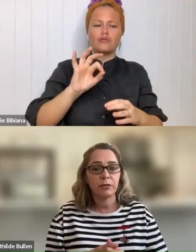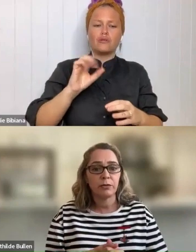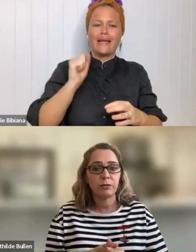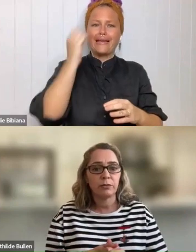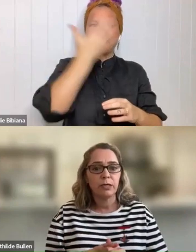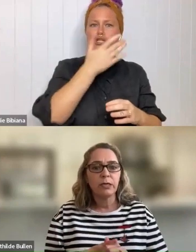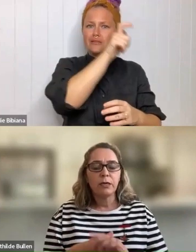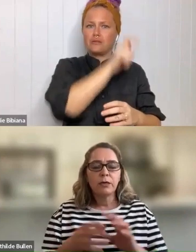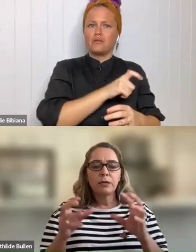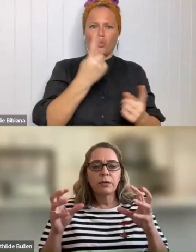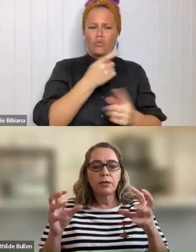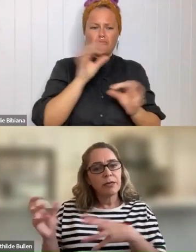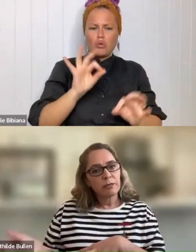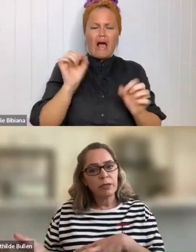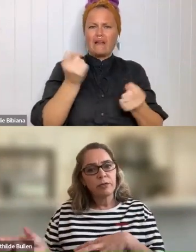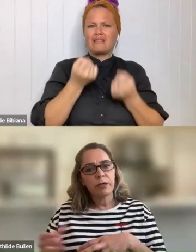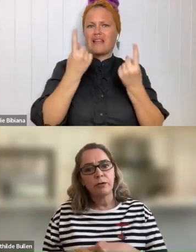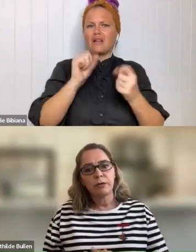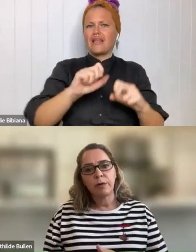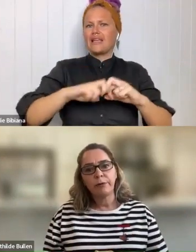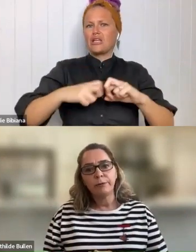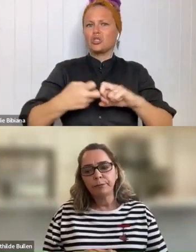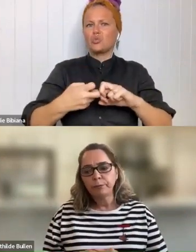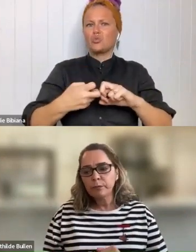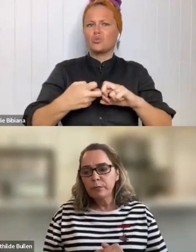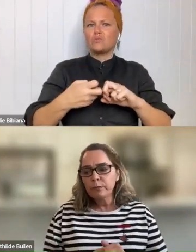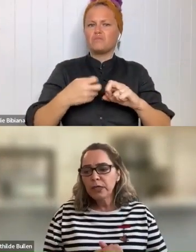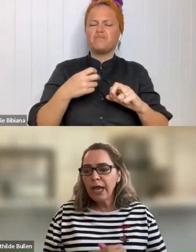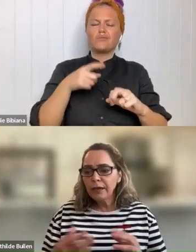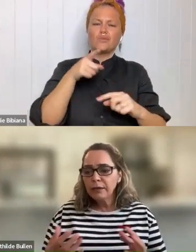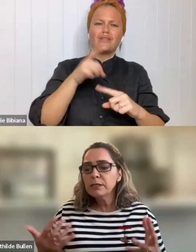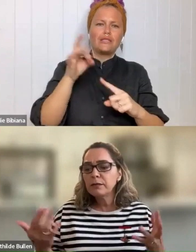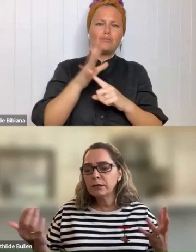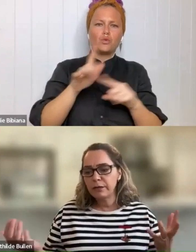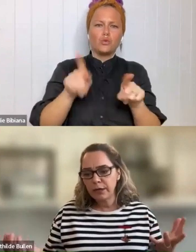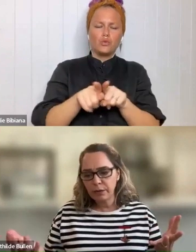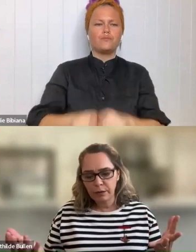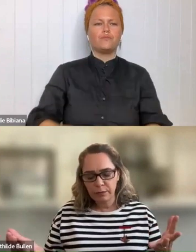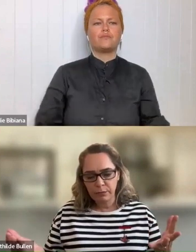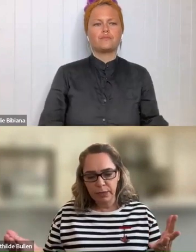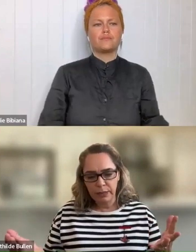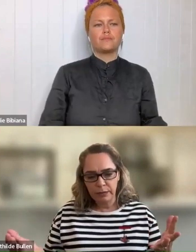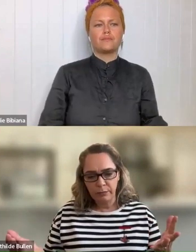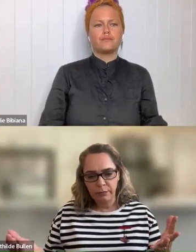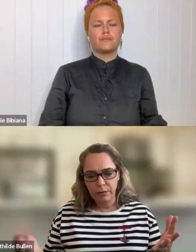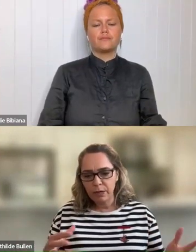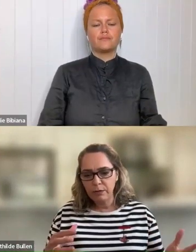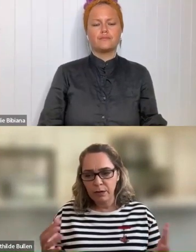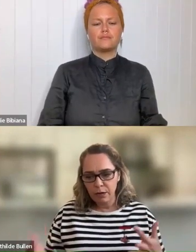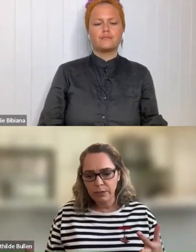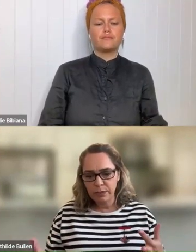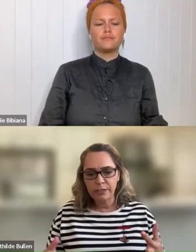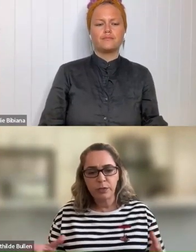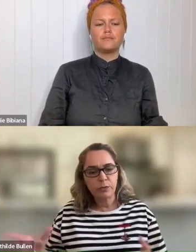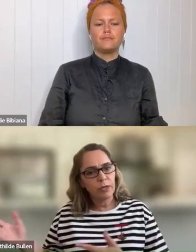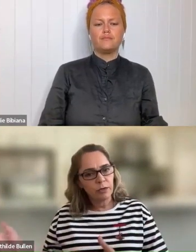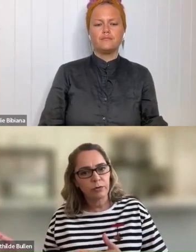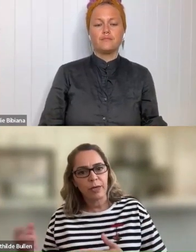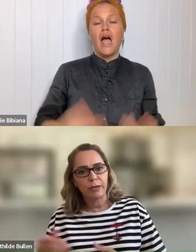issues. So that's really critical as well. And the other thing that I would suggest, which we're going to talk about